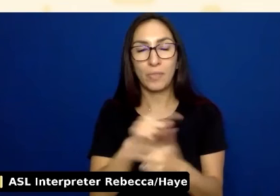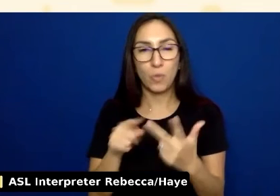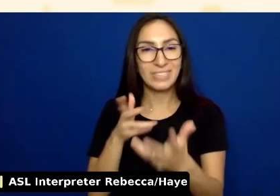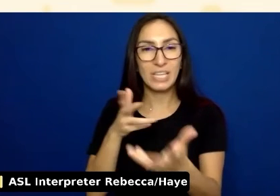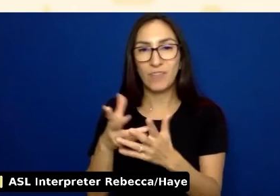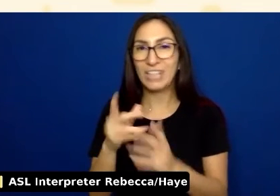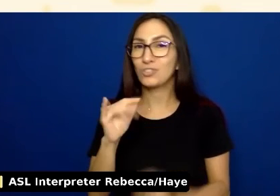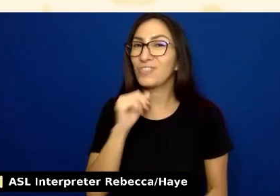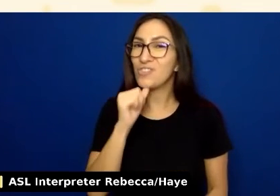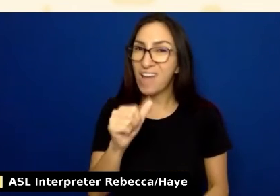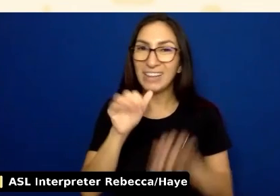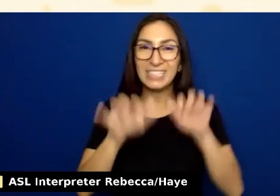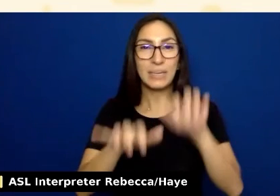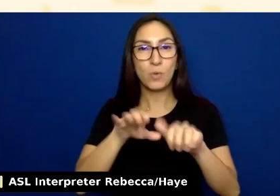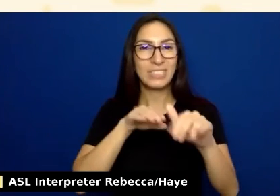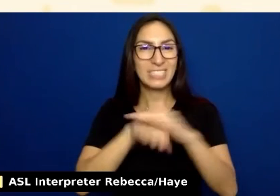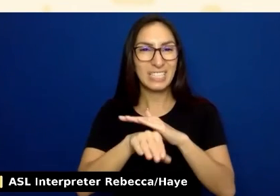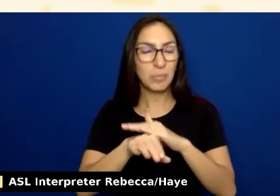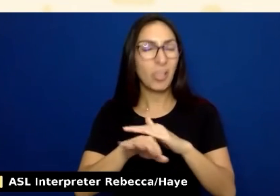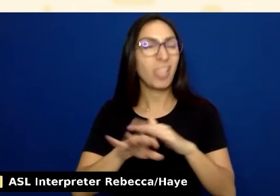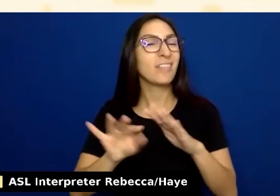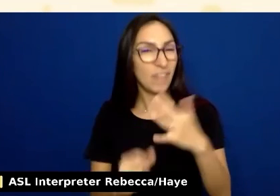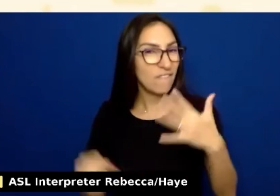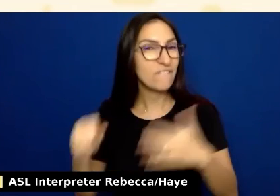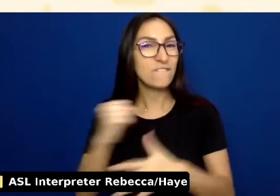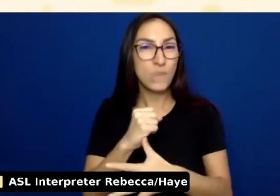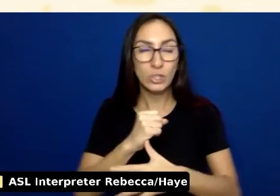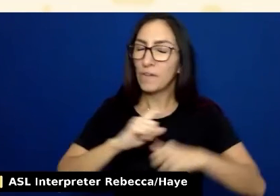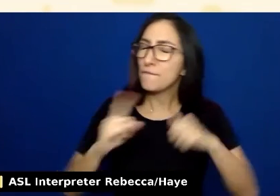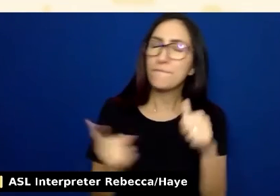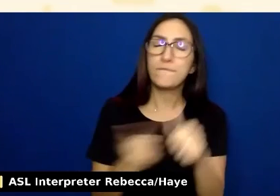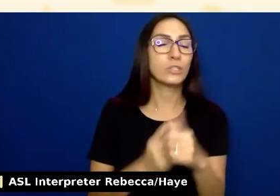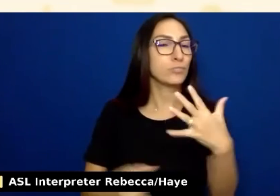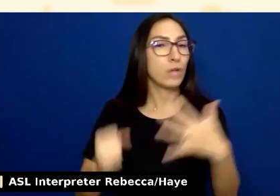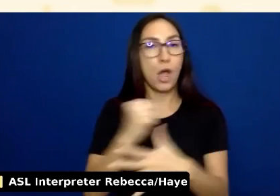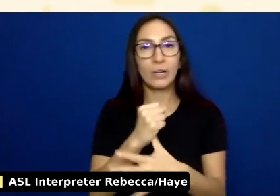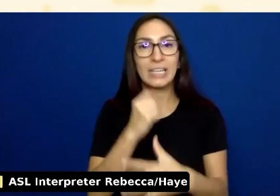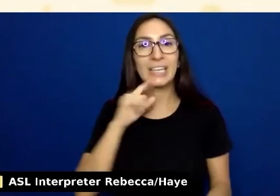So first of all, make sure those are keyboard accessible. If it is a tooltip, it needs to work with a keyboard.